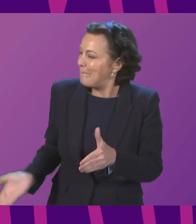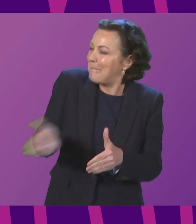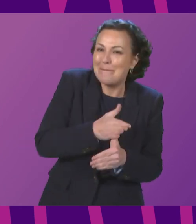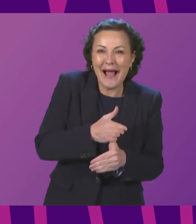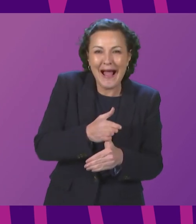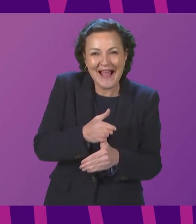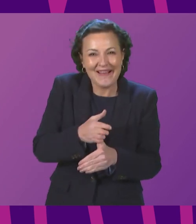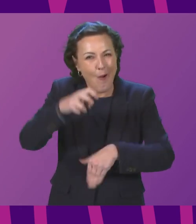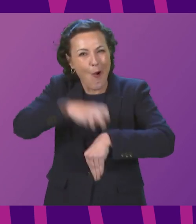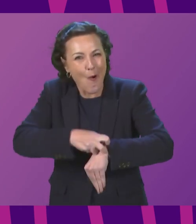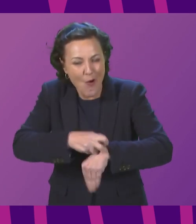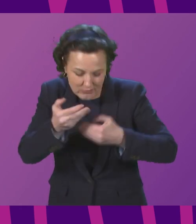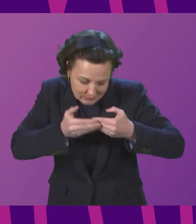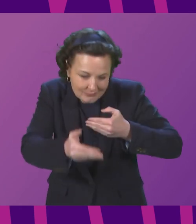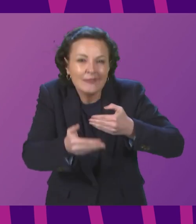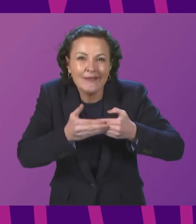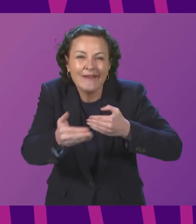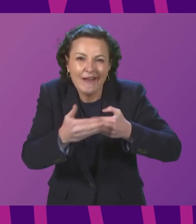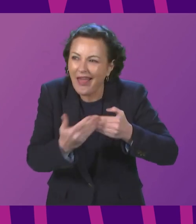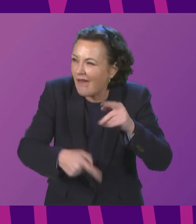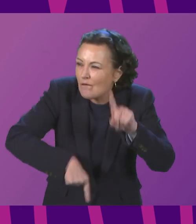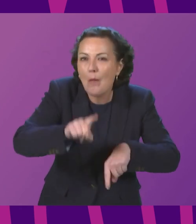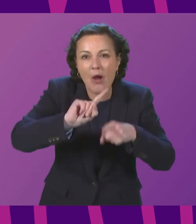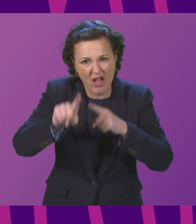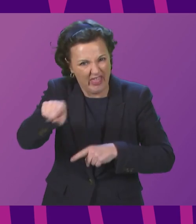in, I hope, the not-too-distant future. For other sports, that will be more difficult,